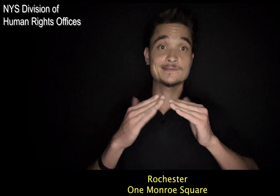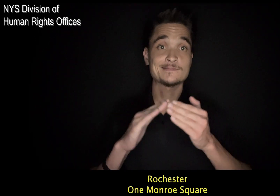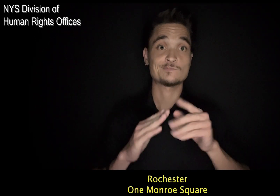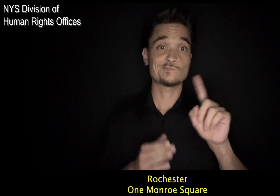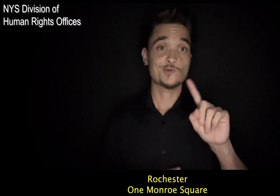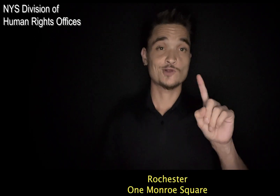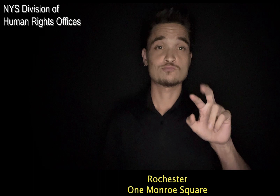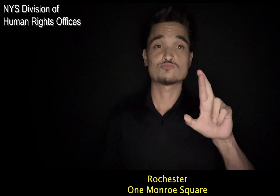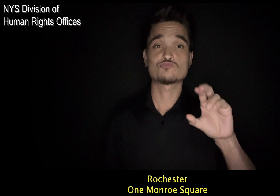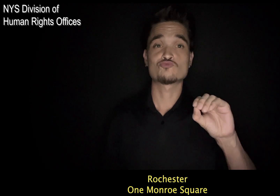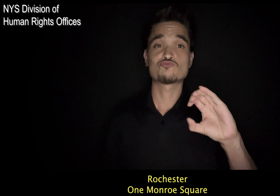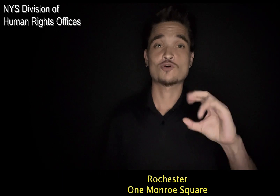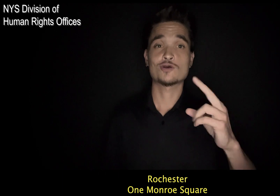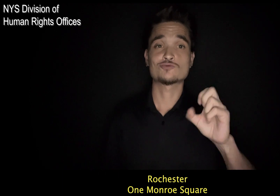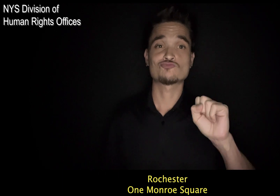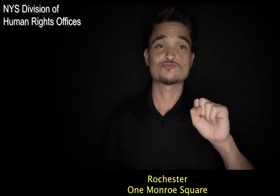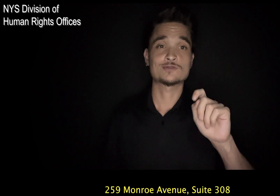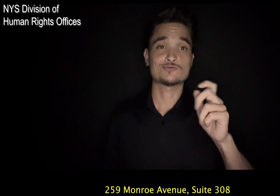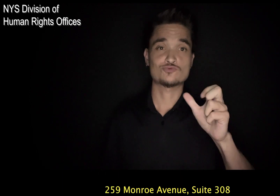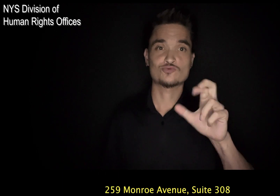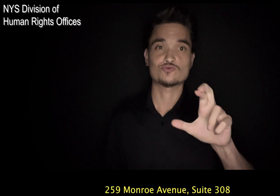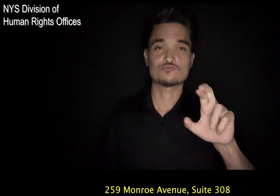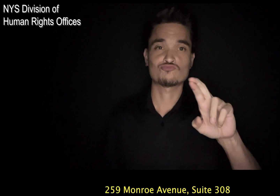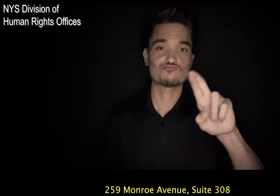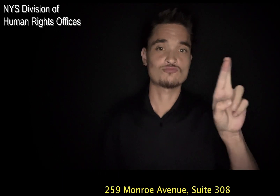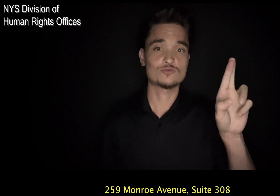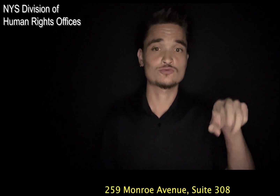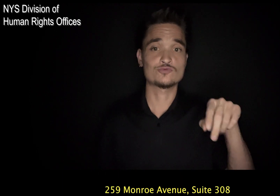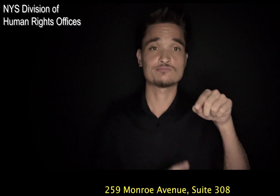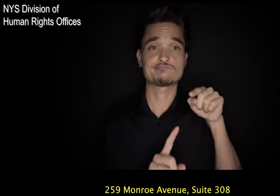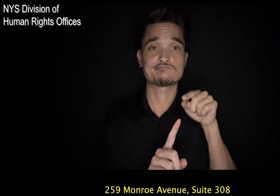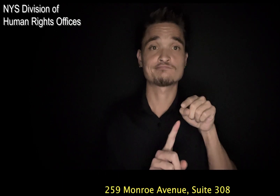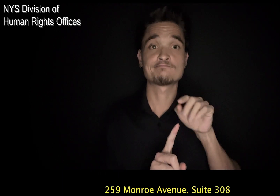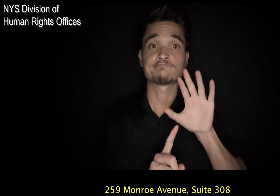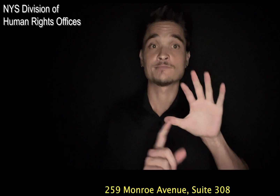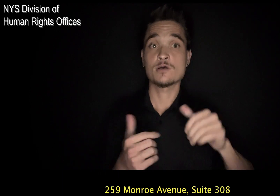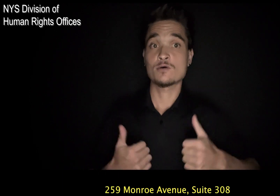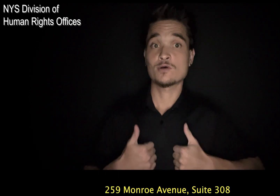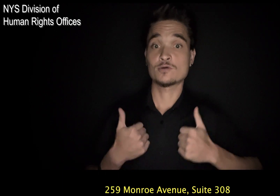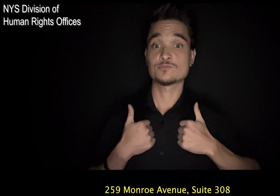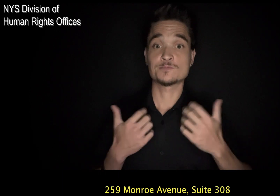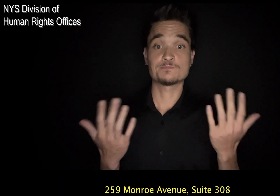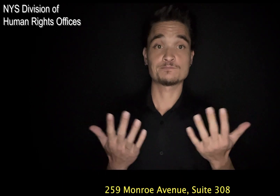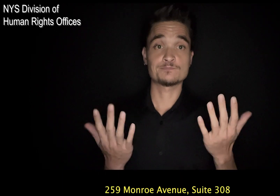Rochester One Monroe Square 259 Monroe Avenue, Suite 308